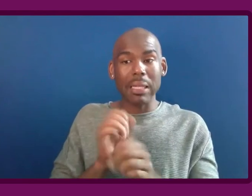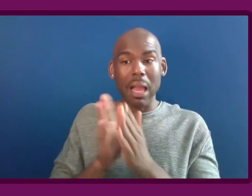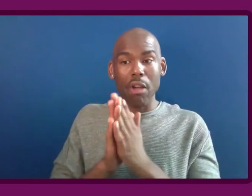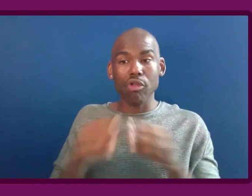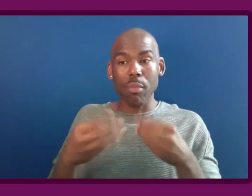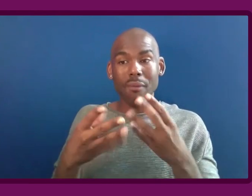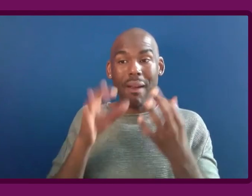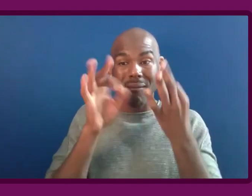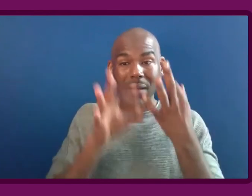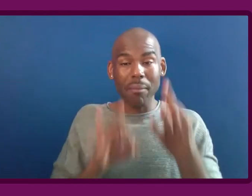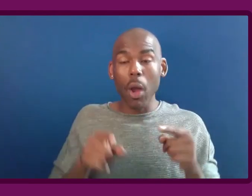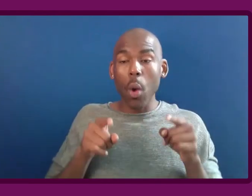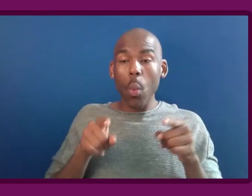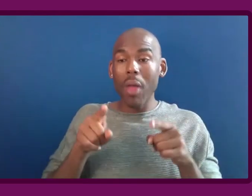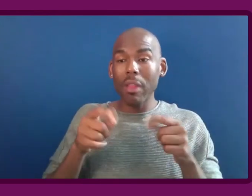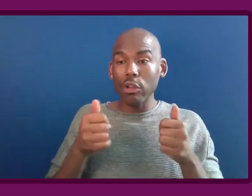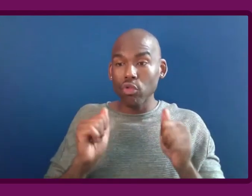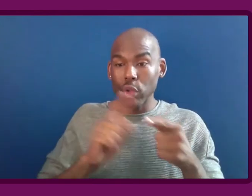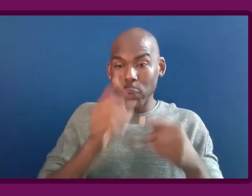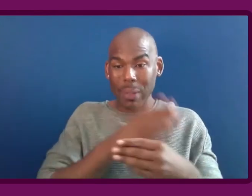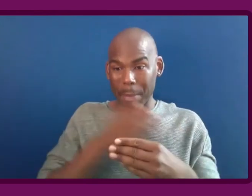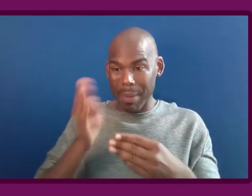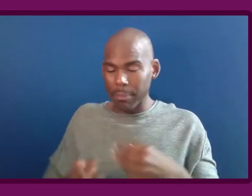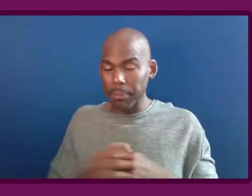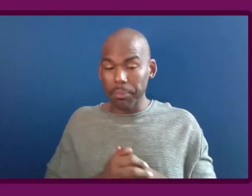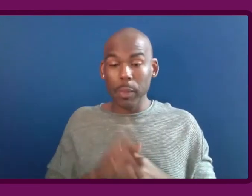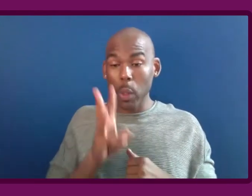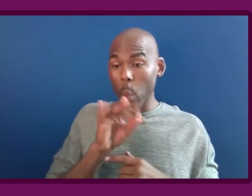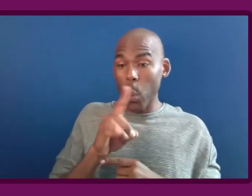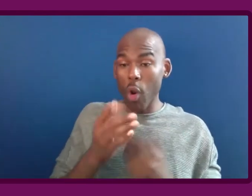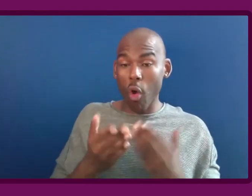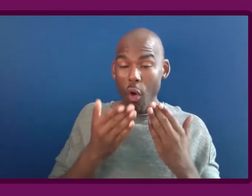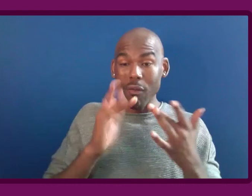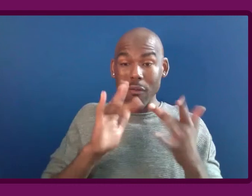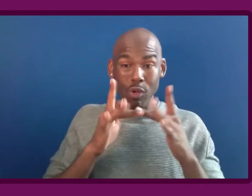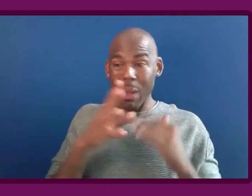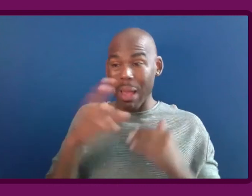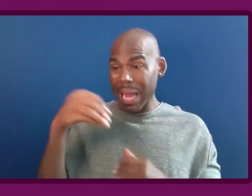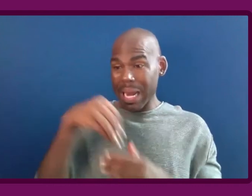and asked to provide feedback as they attempt to complete them. WID offers both virtual and